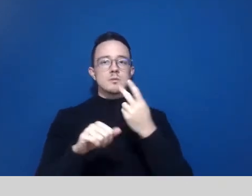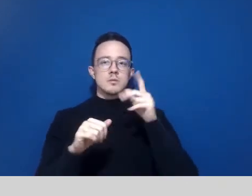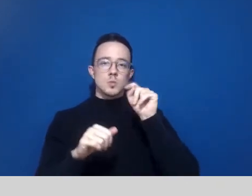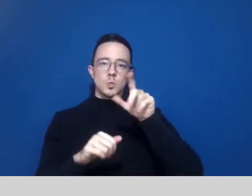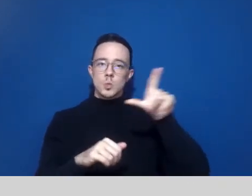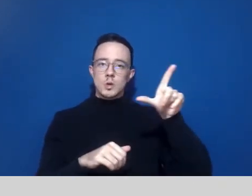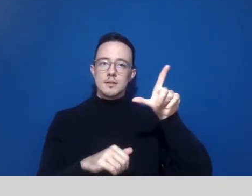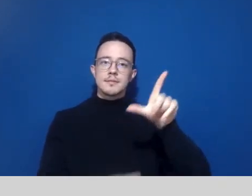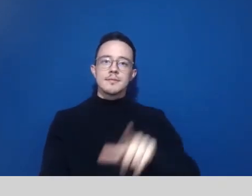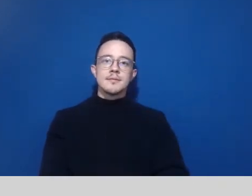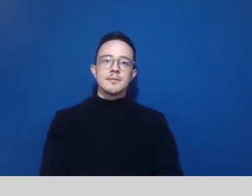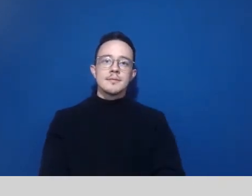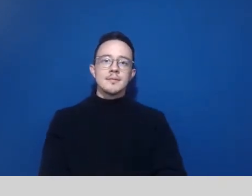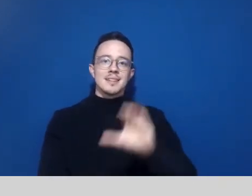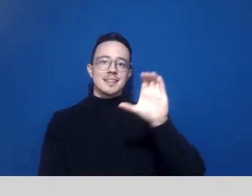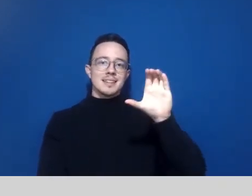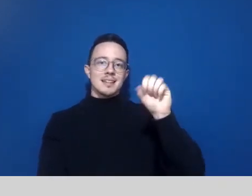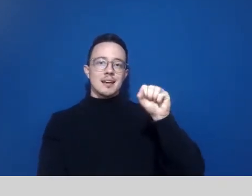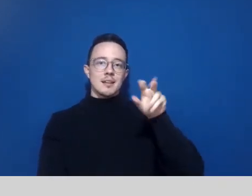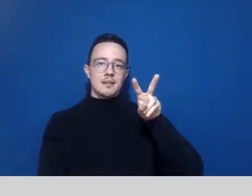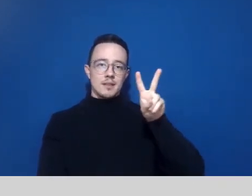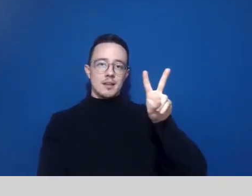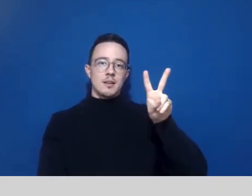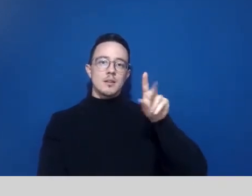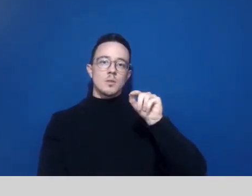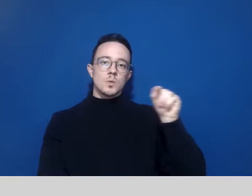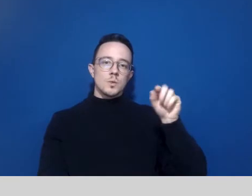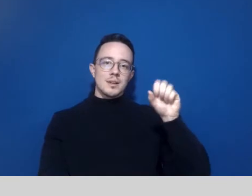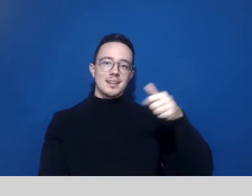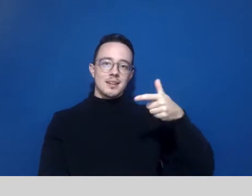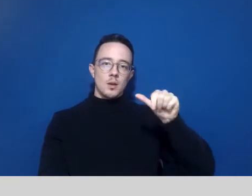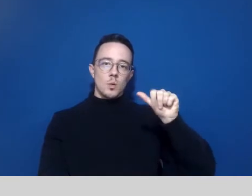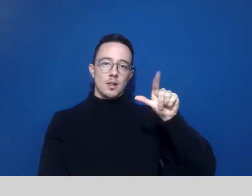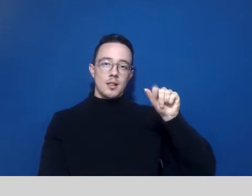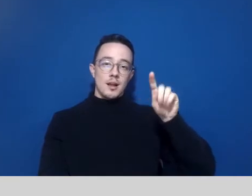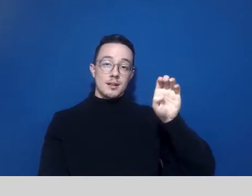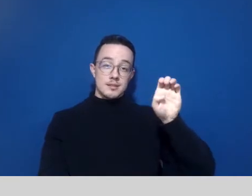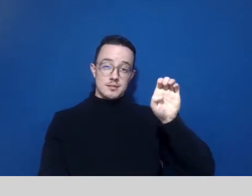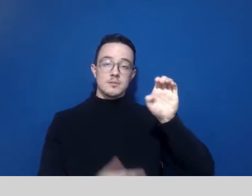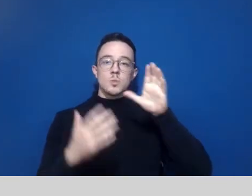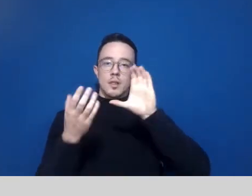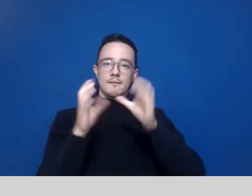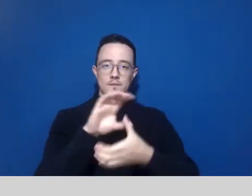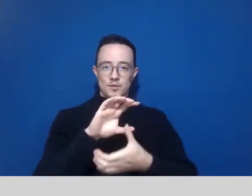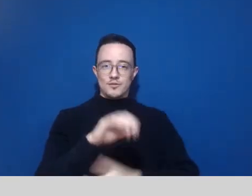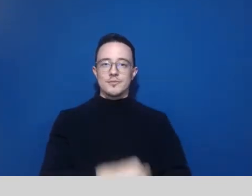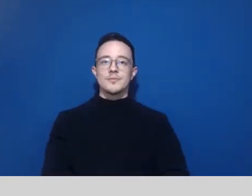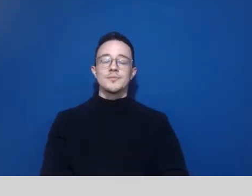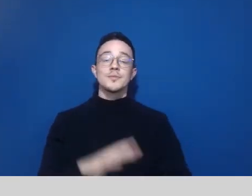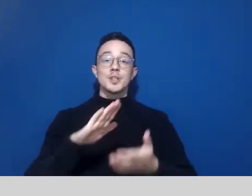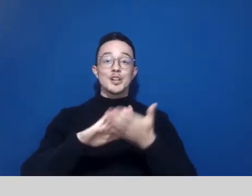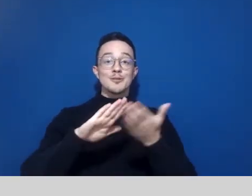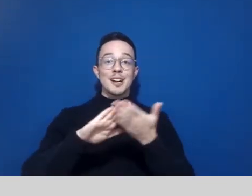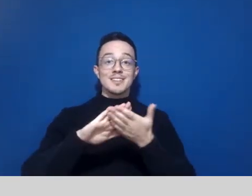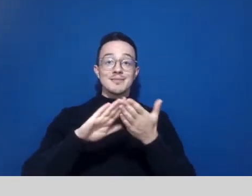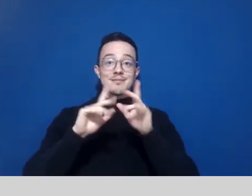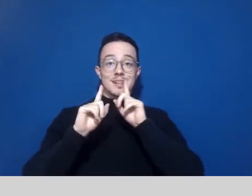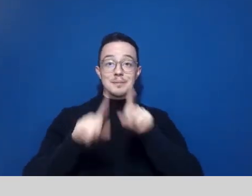which takes a CSV file, or multiple CSV files, and turns them into and loads them into SQLite. So here we go. I've run that command,